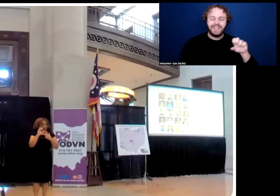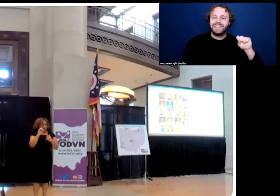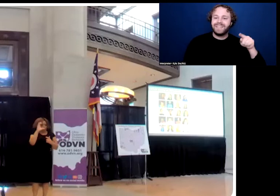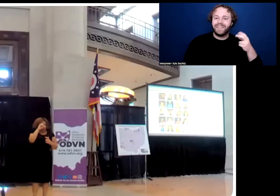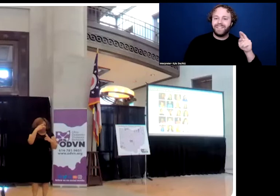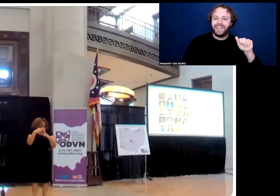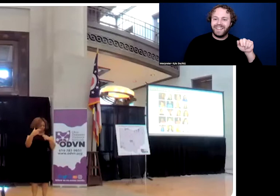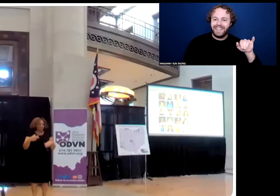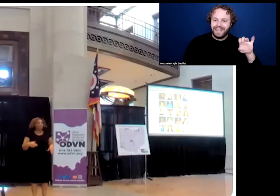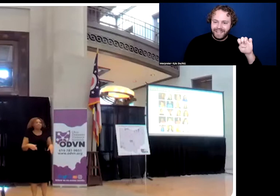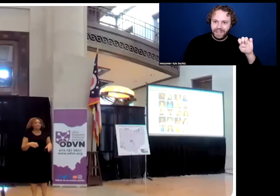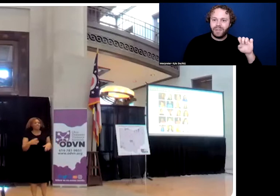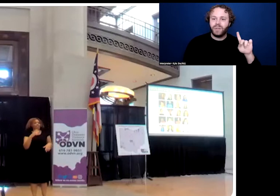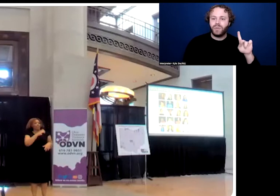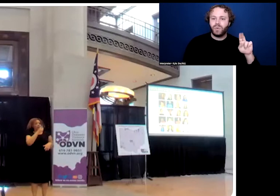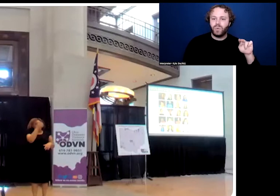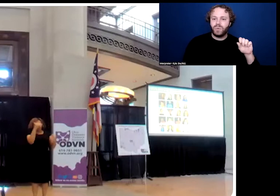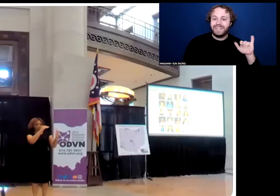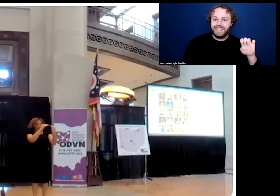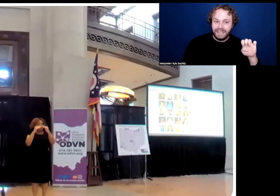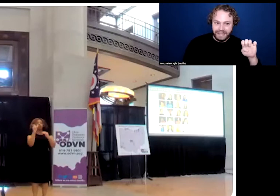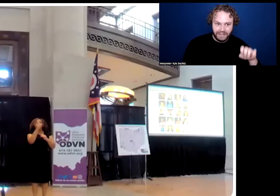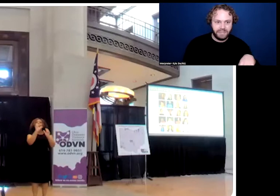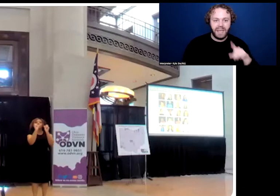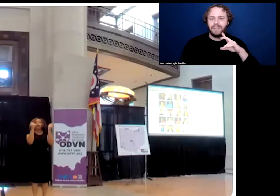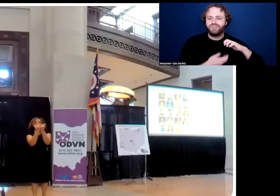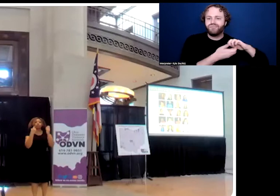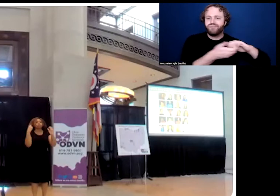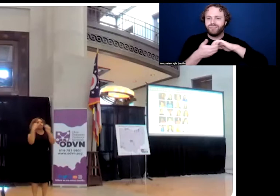And our colleagues from other agencies also fighting the good fight with us: